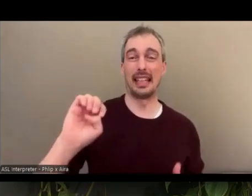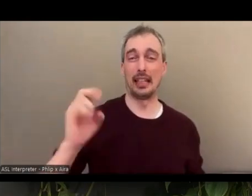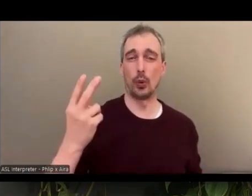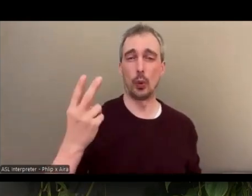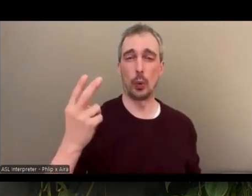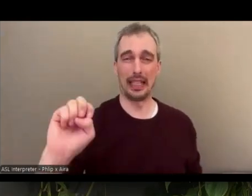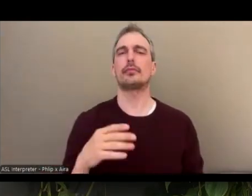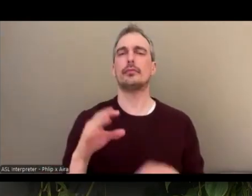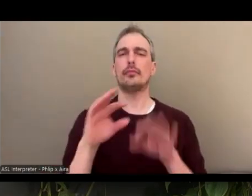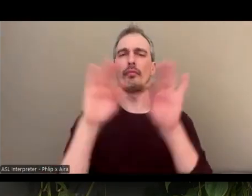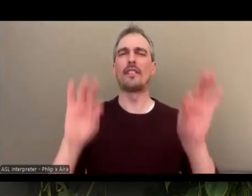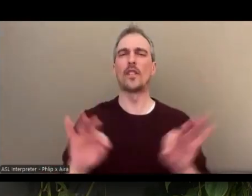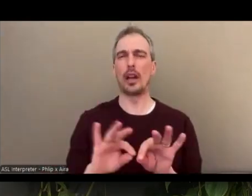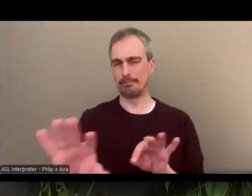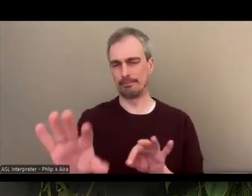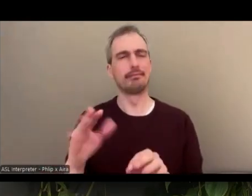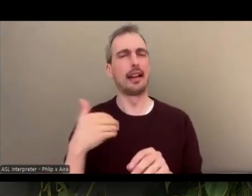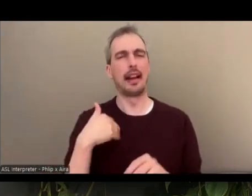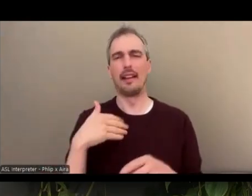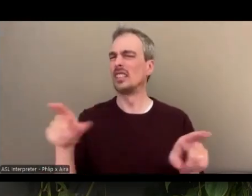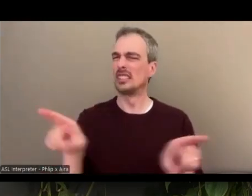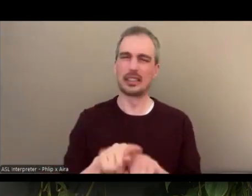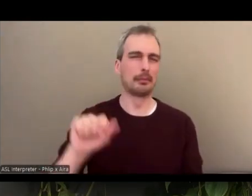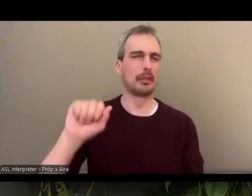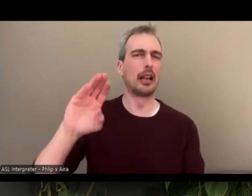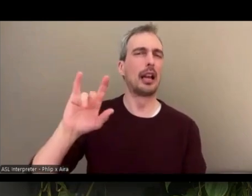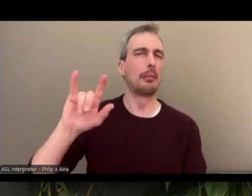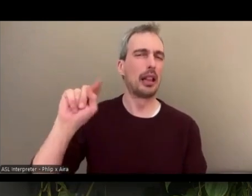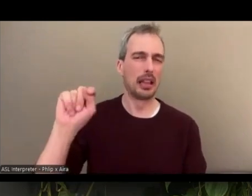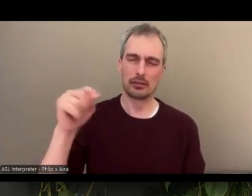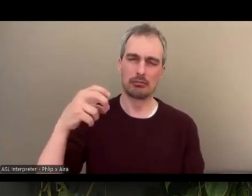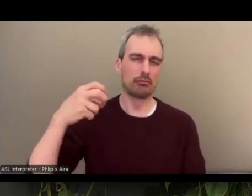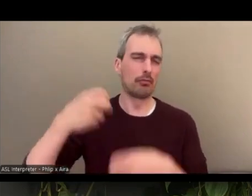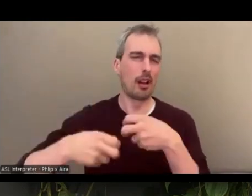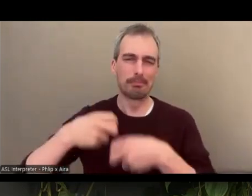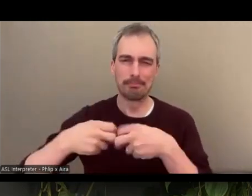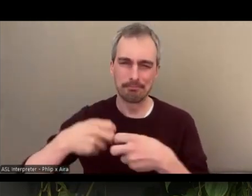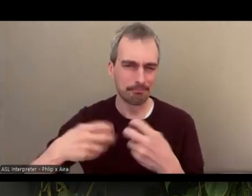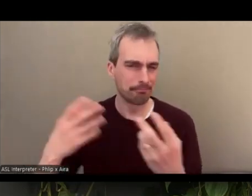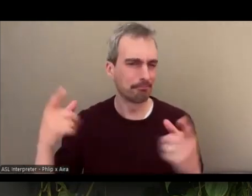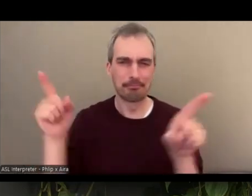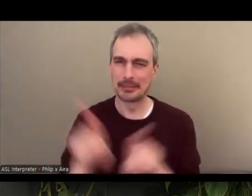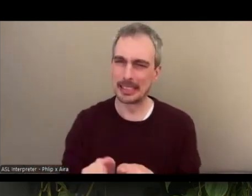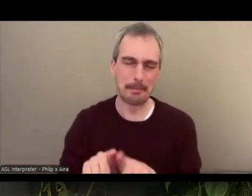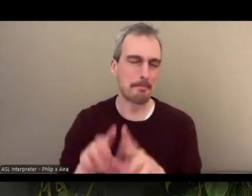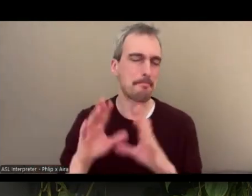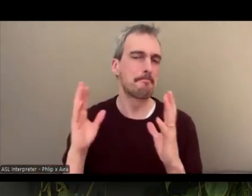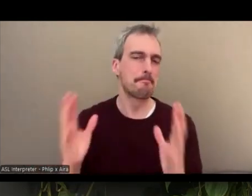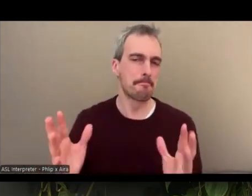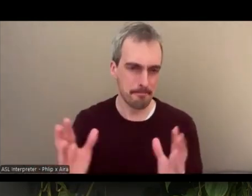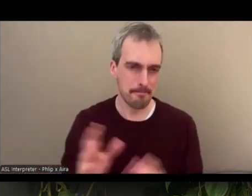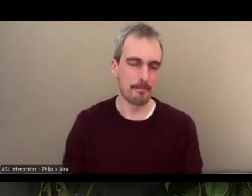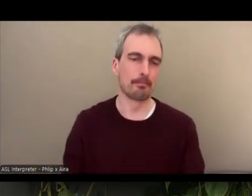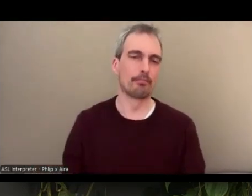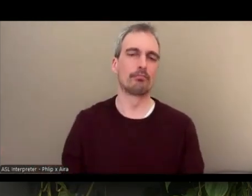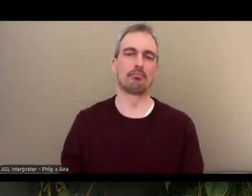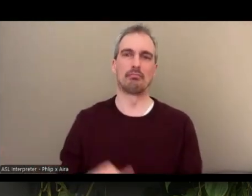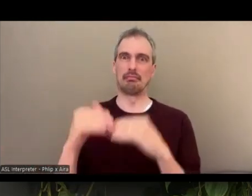kind of traits, and offer only limited support for accessibility out of the box. I'm gonna refrain here from making a full pitch, except to say that at